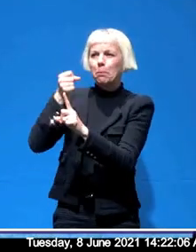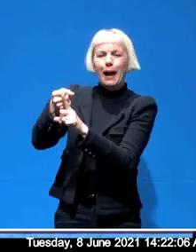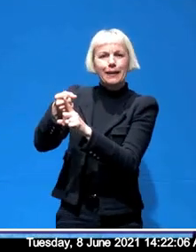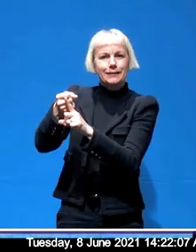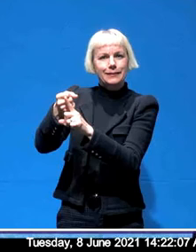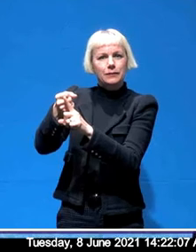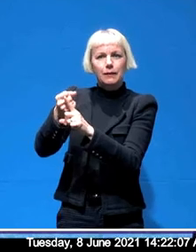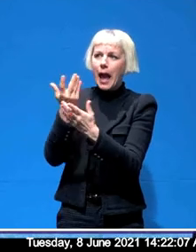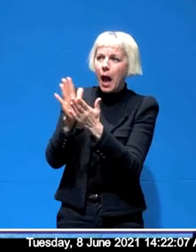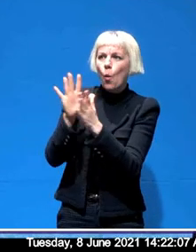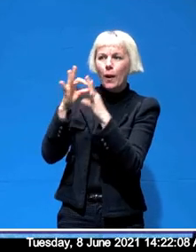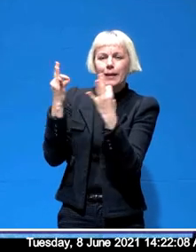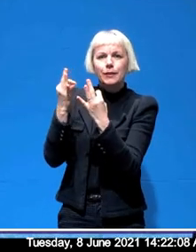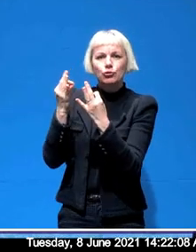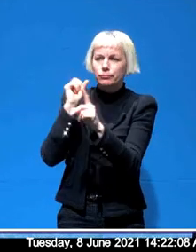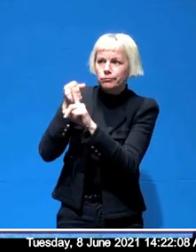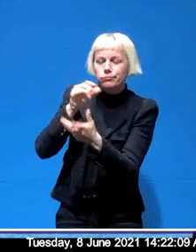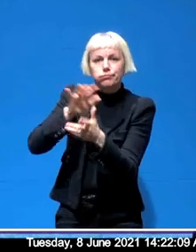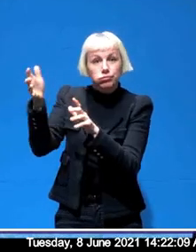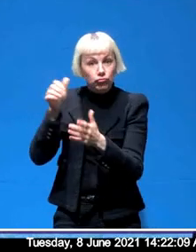Is that fair? Yes.